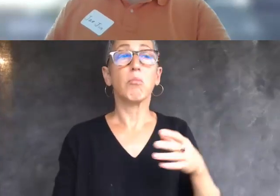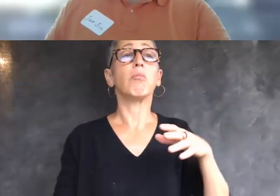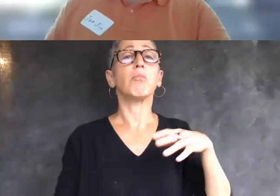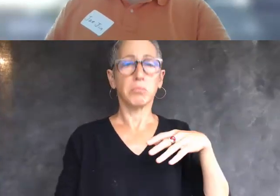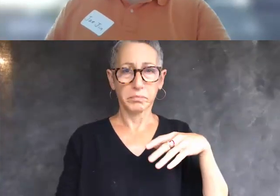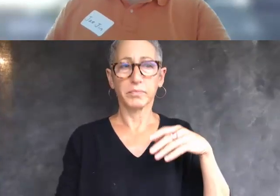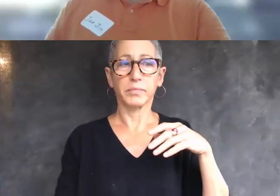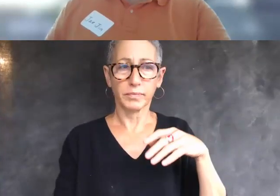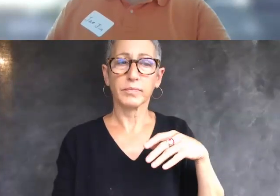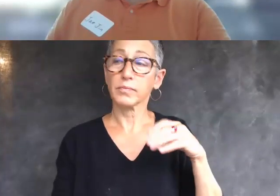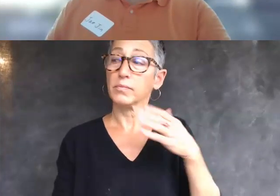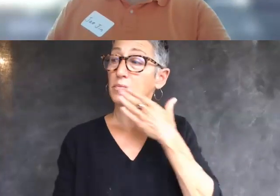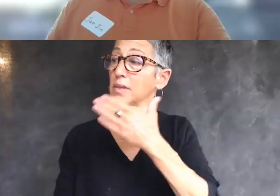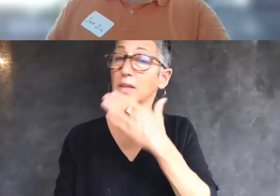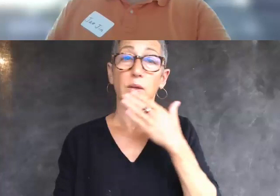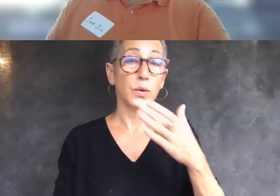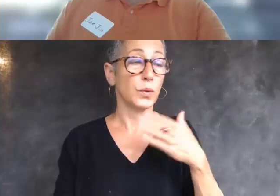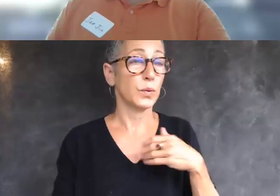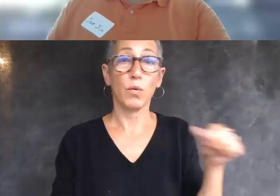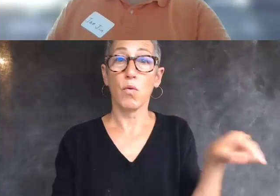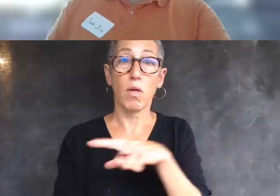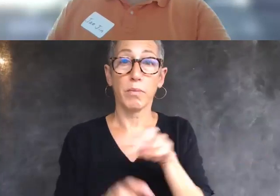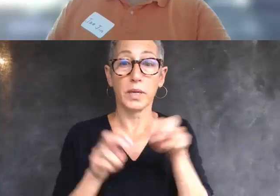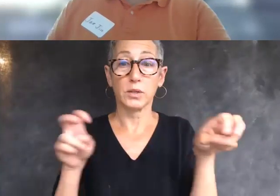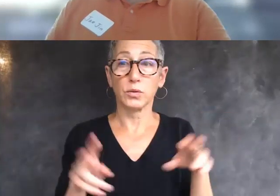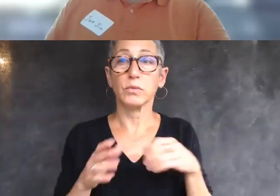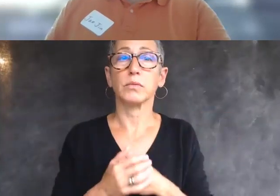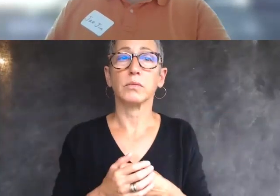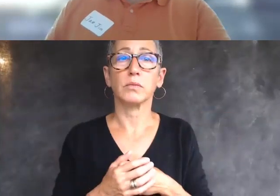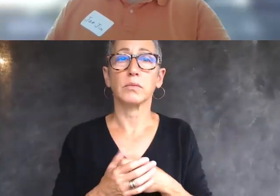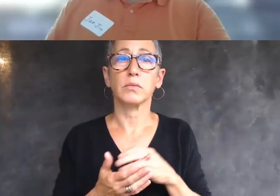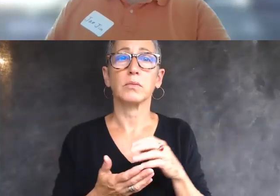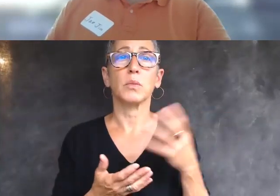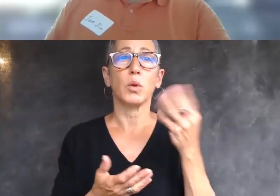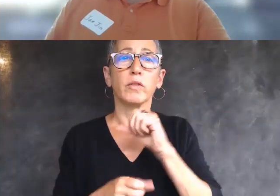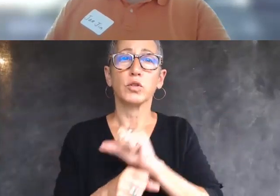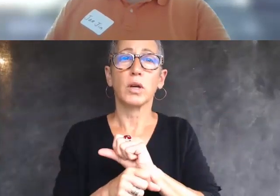you know, the conversation around defining public safety, everything from